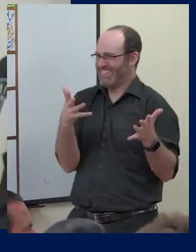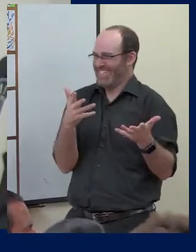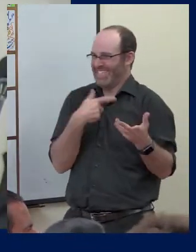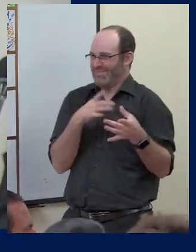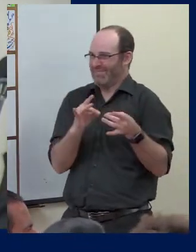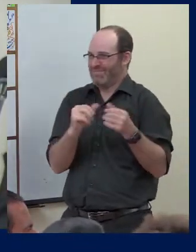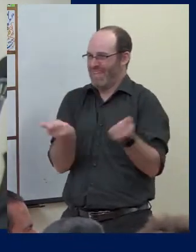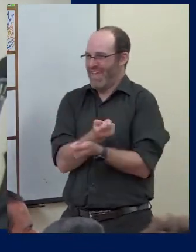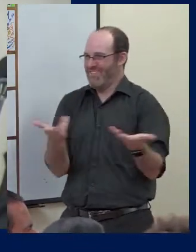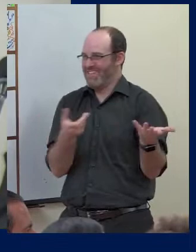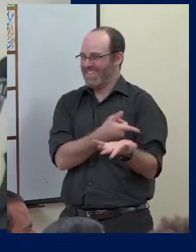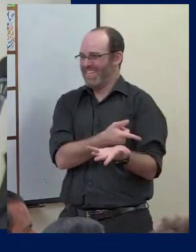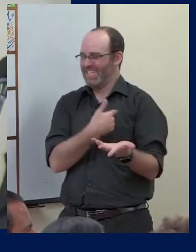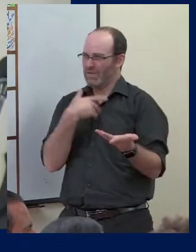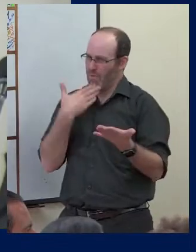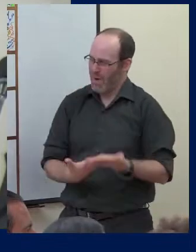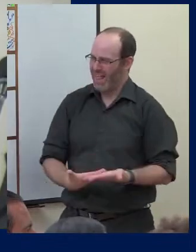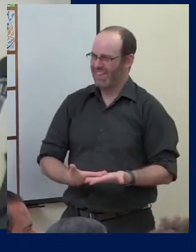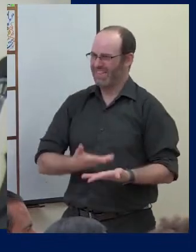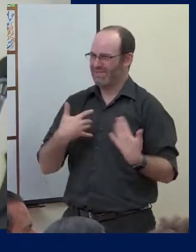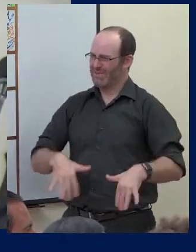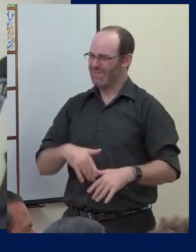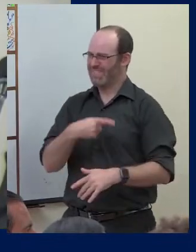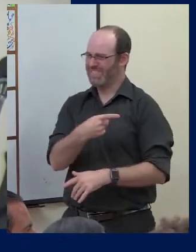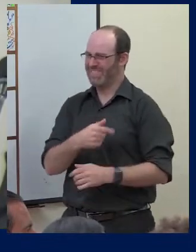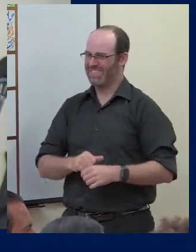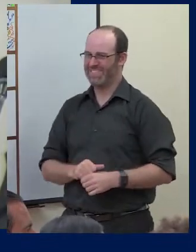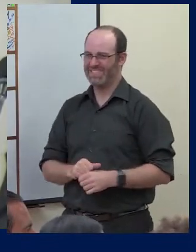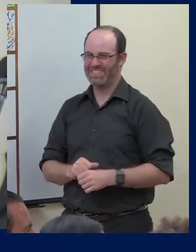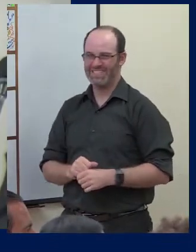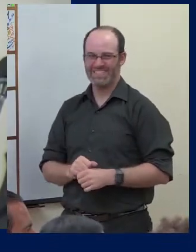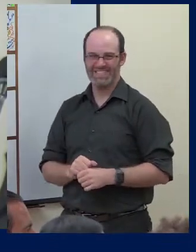They said it all really well.